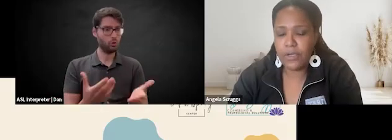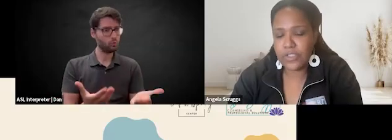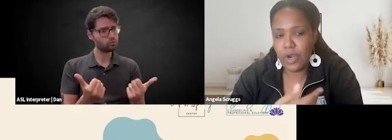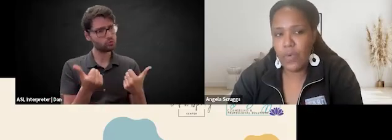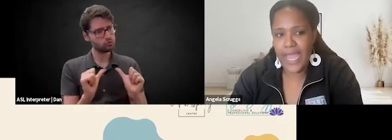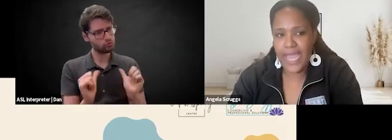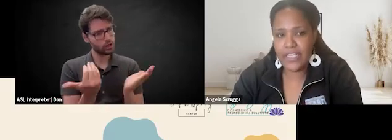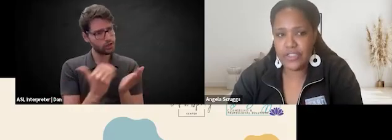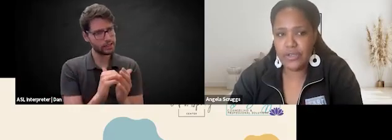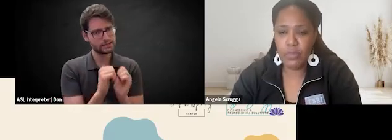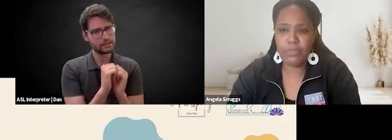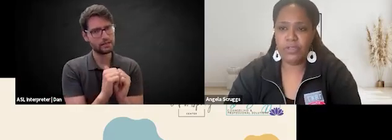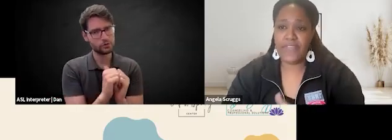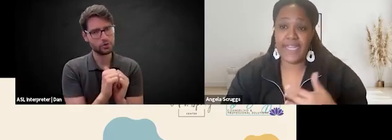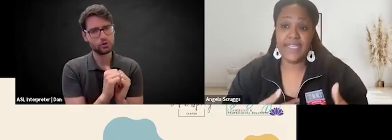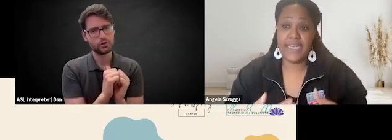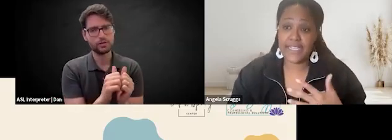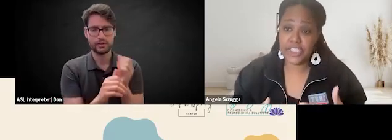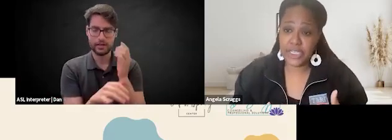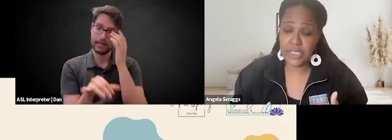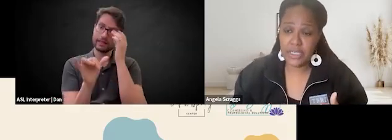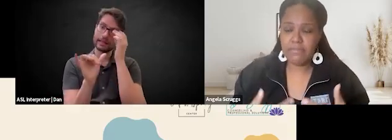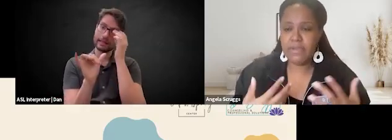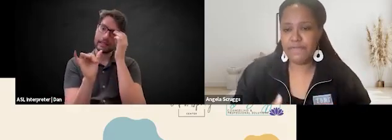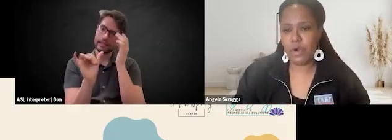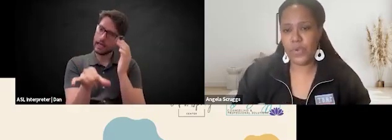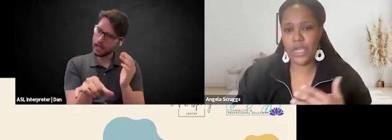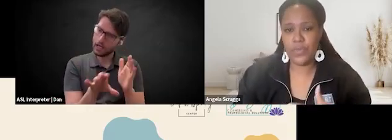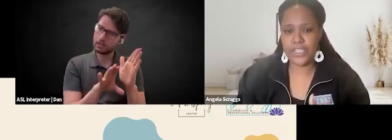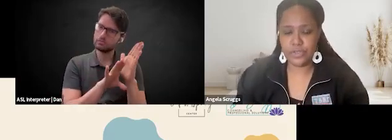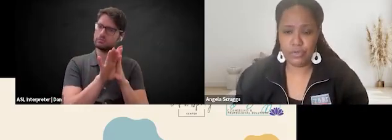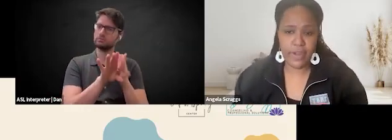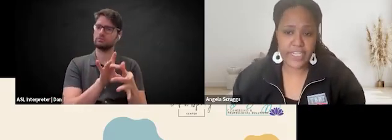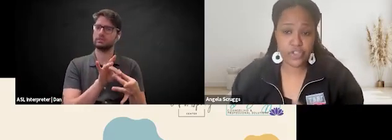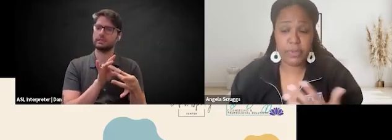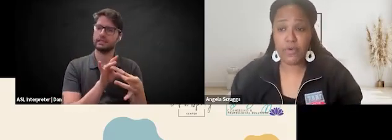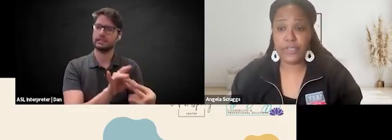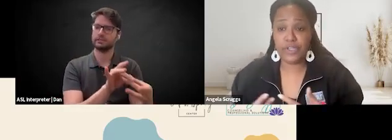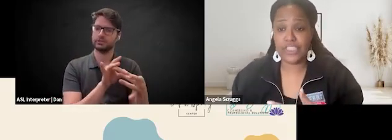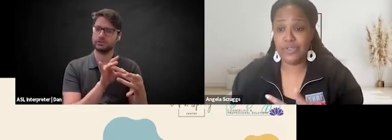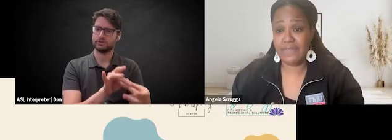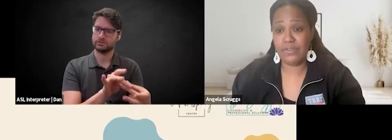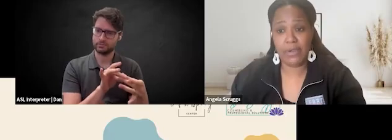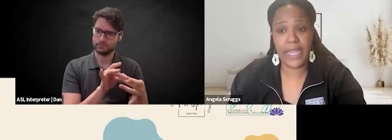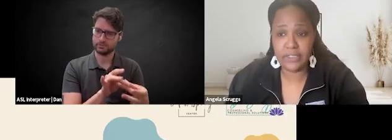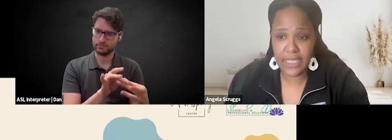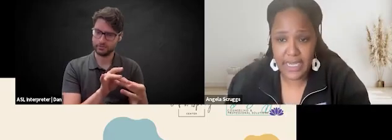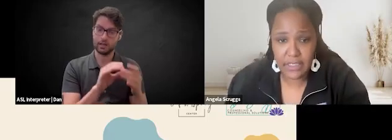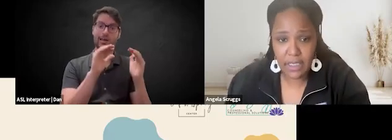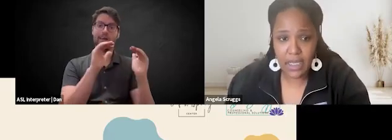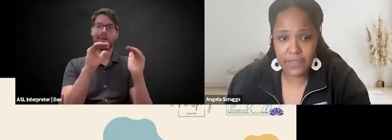Those are ways to help build that connection before we go into correction, or before we try to even regulate